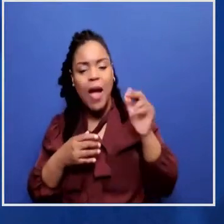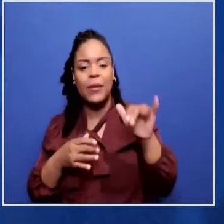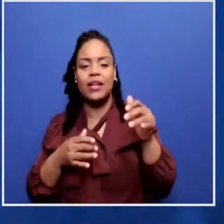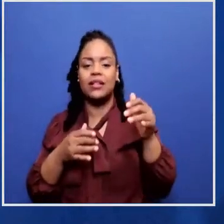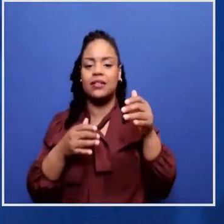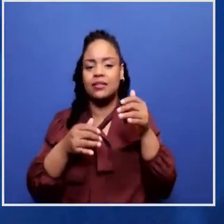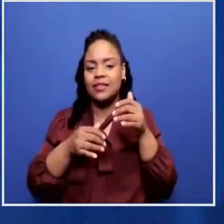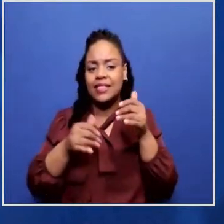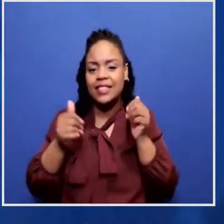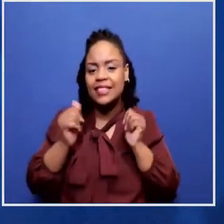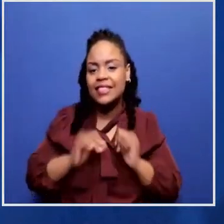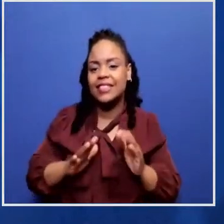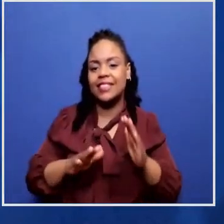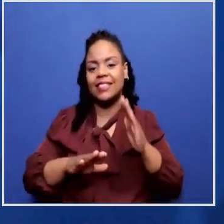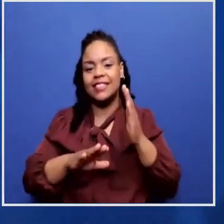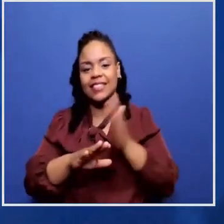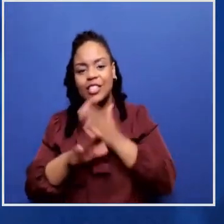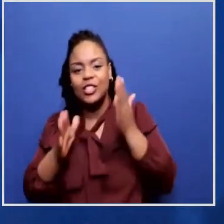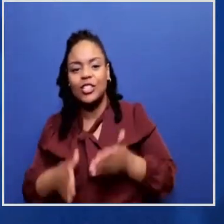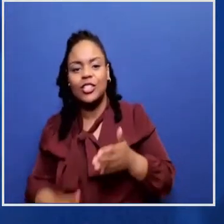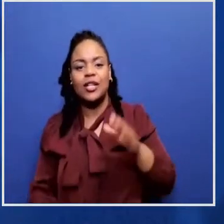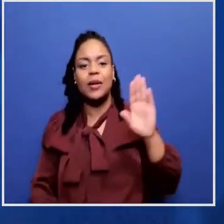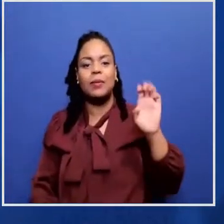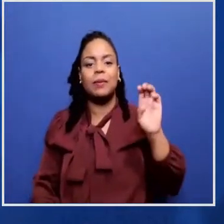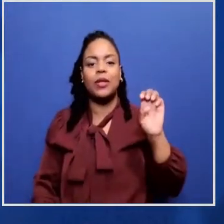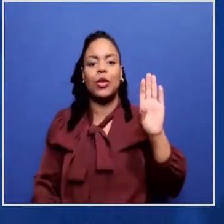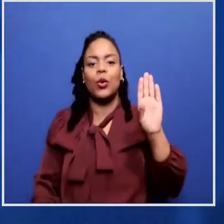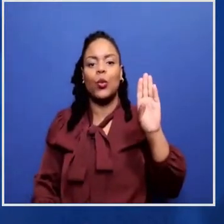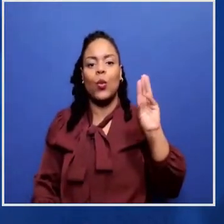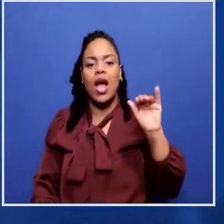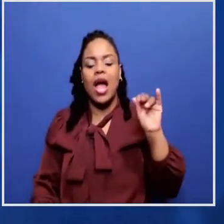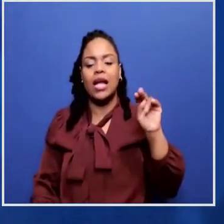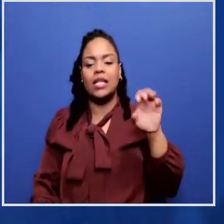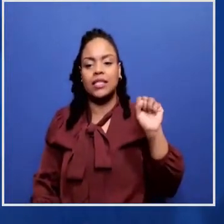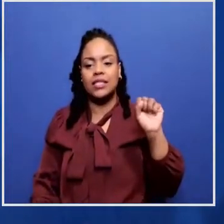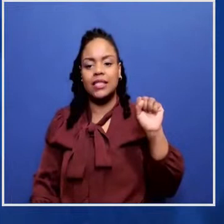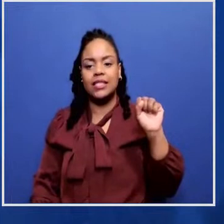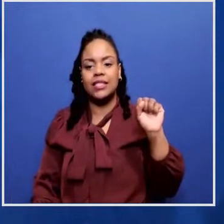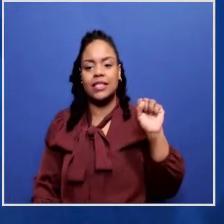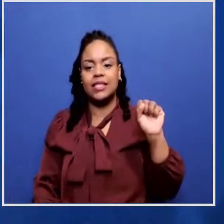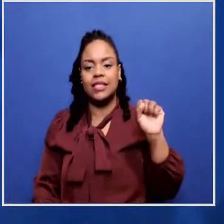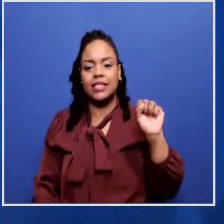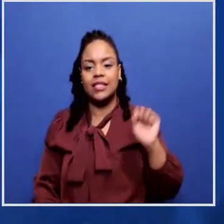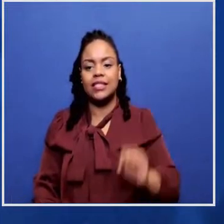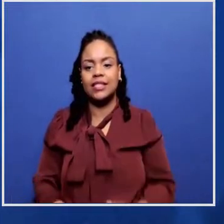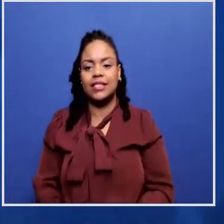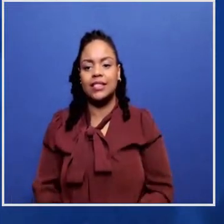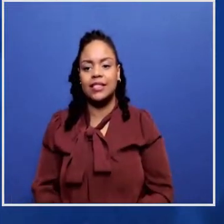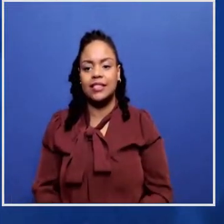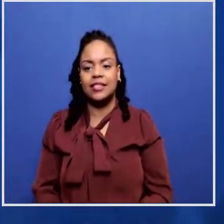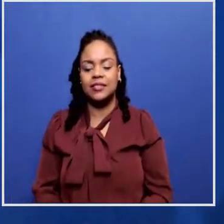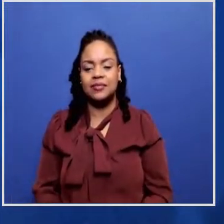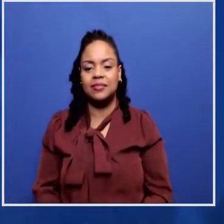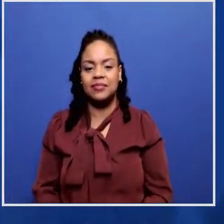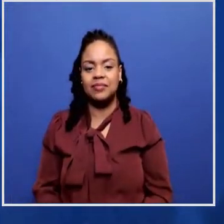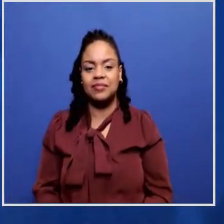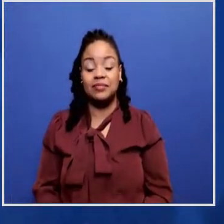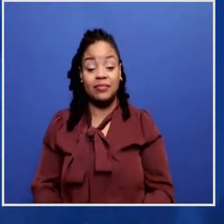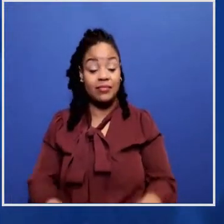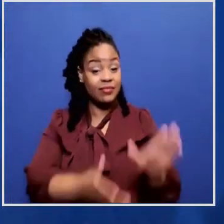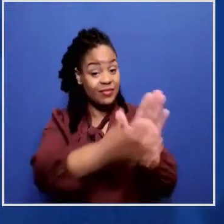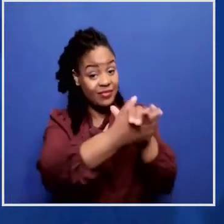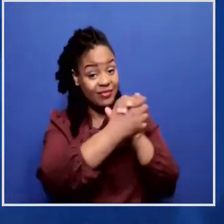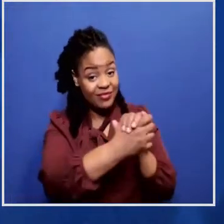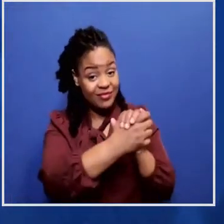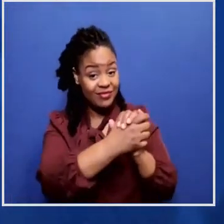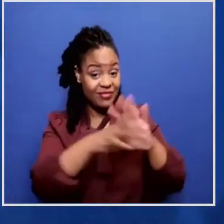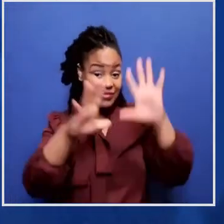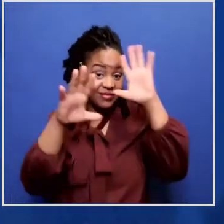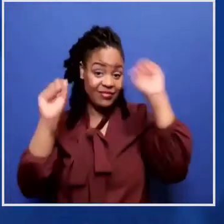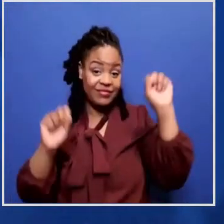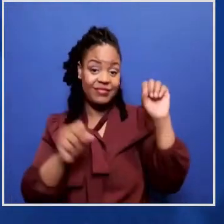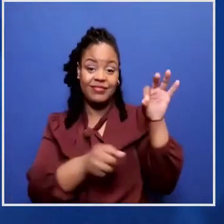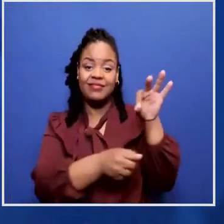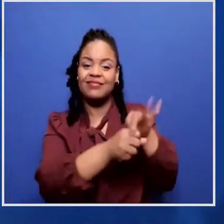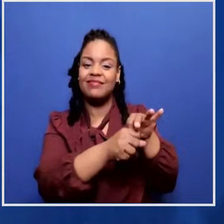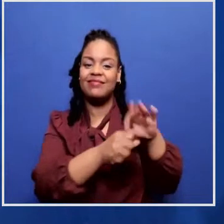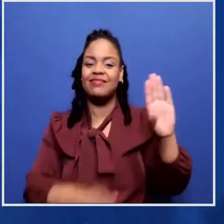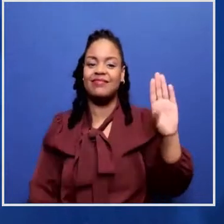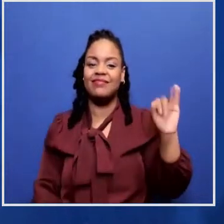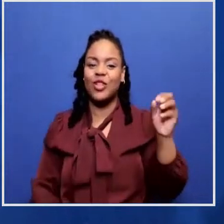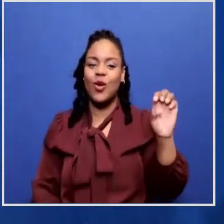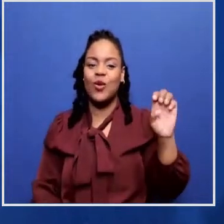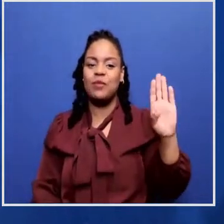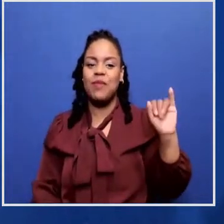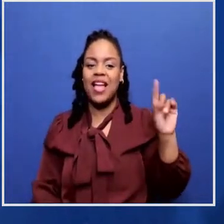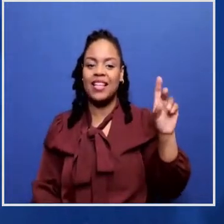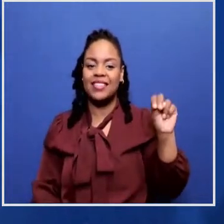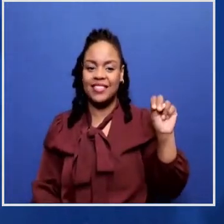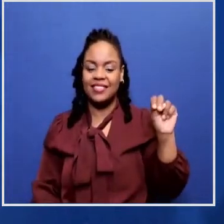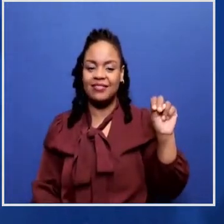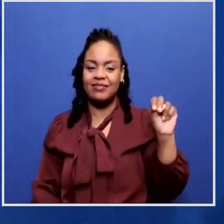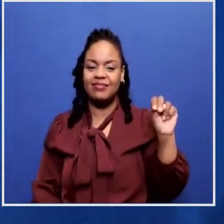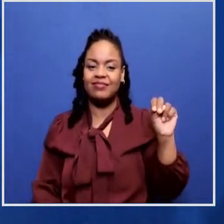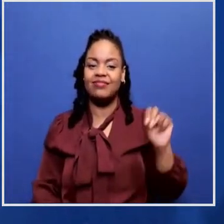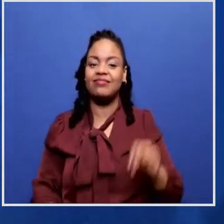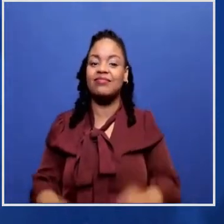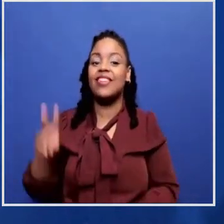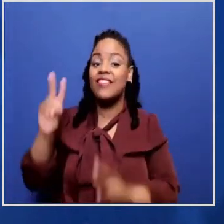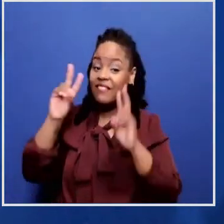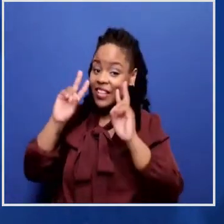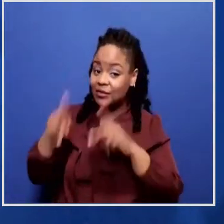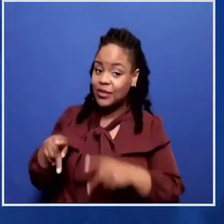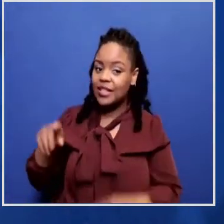GREAT, MULTI-GRAMMY-WINNING